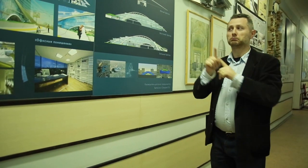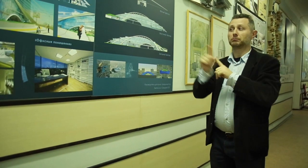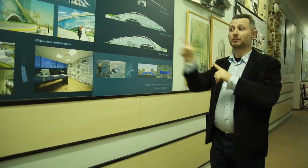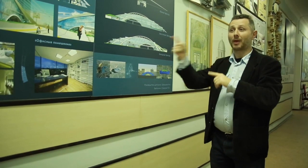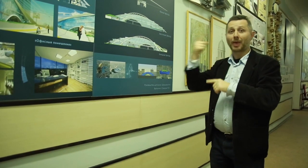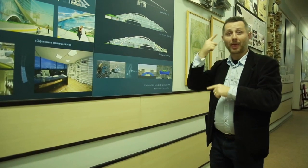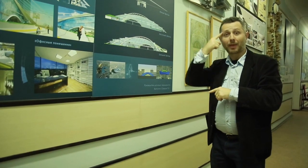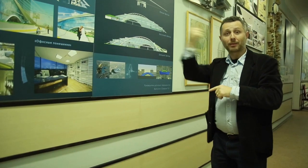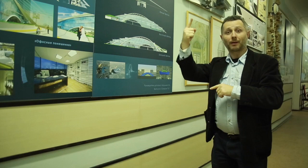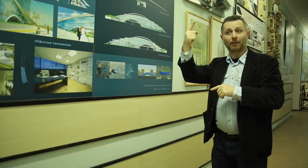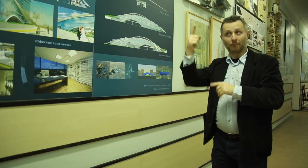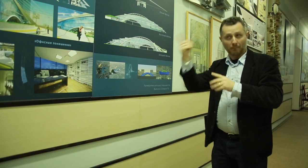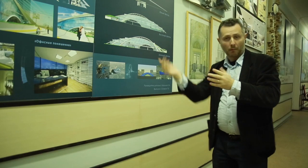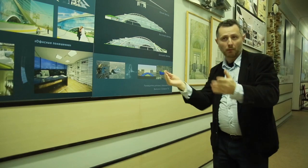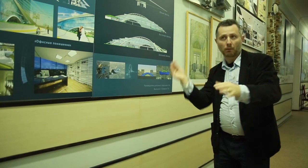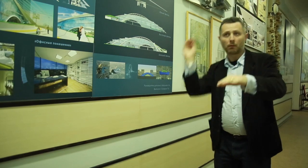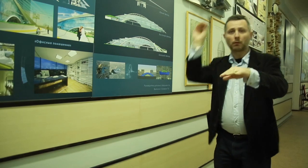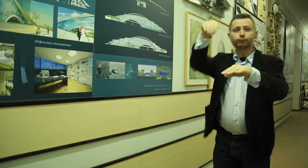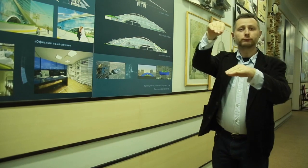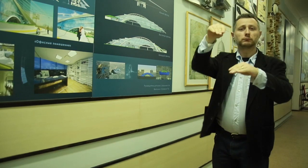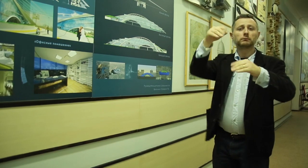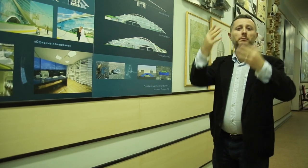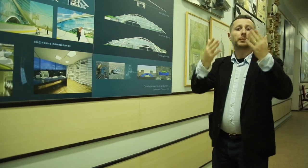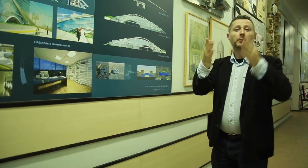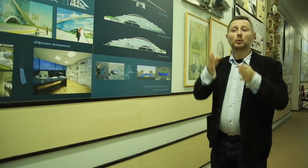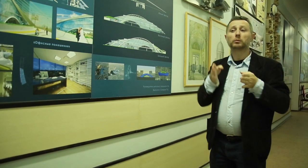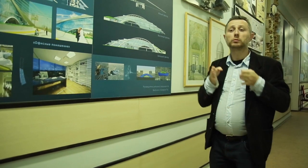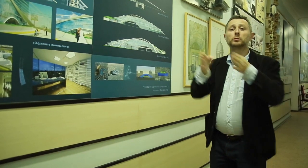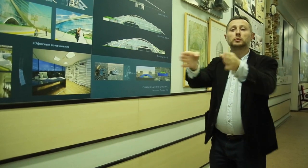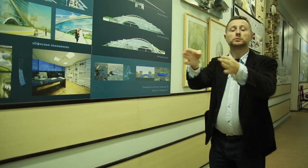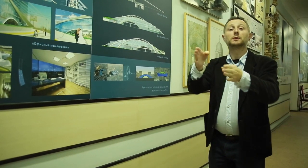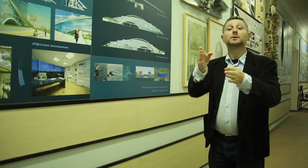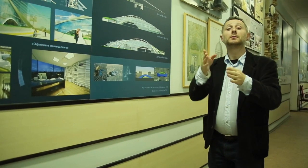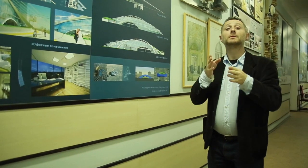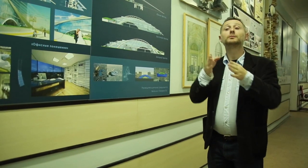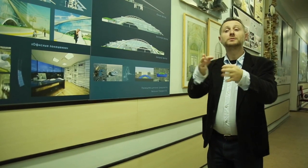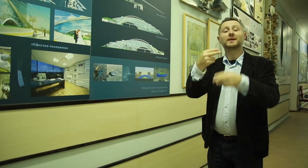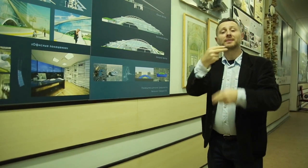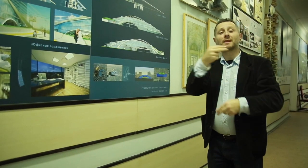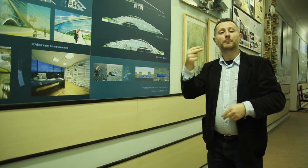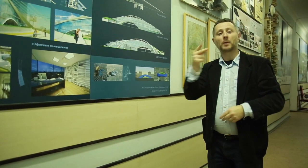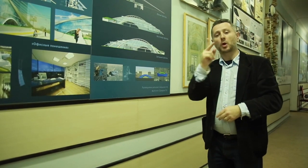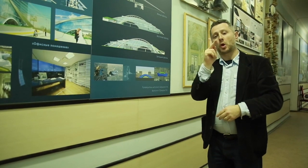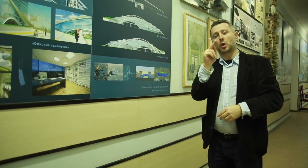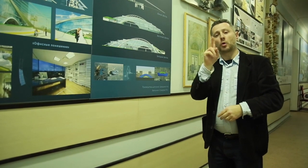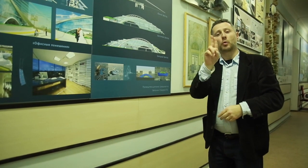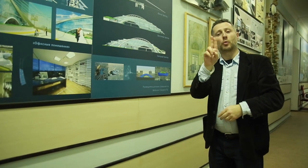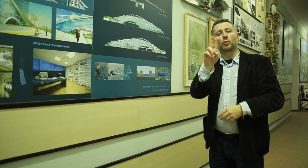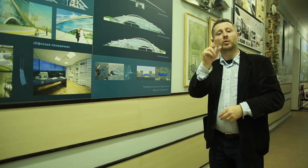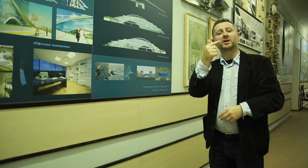honorary laureate. Now this drawing is being discussed by the Moscow government and it remains to